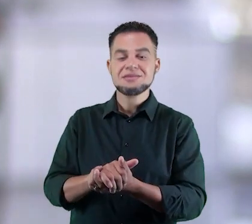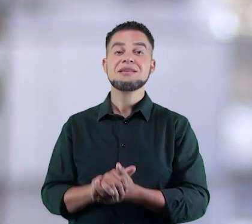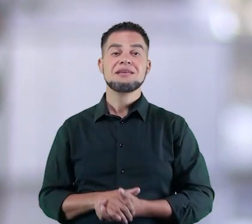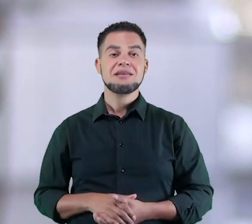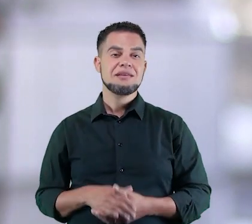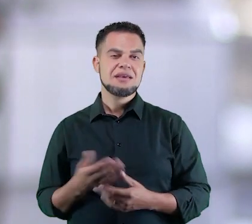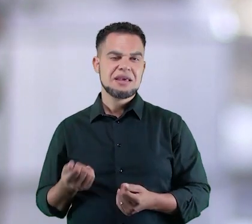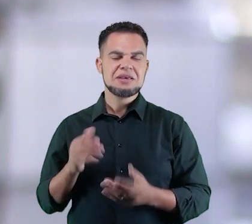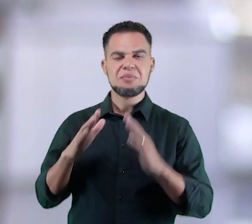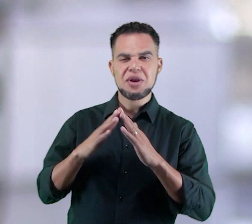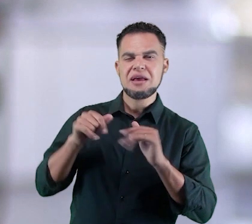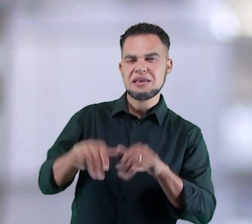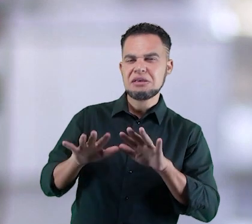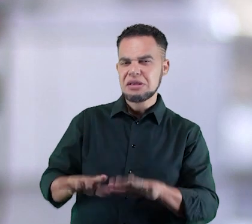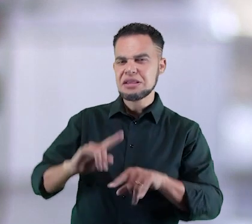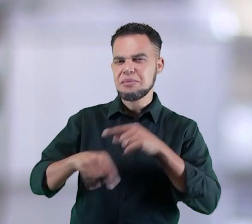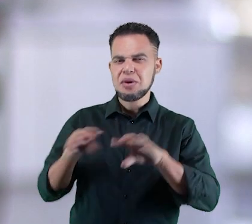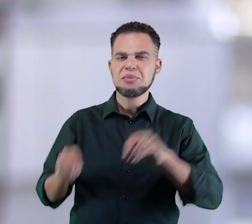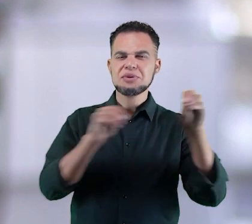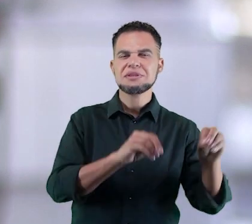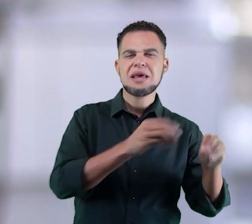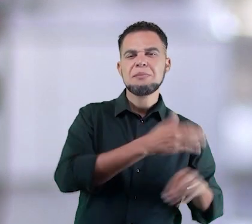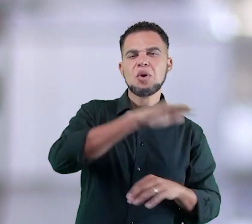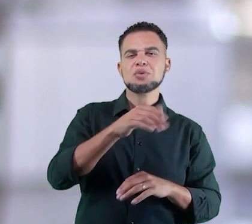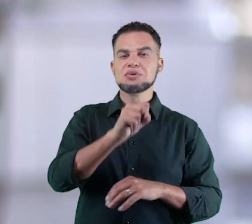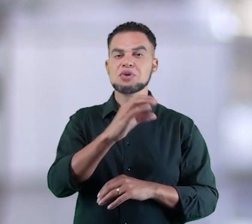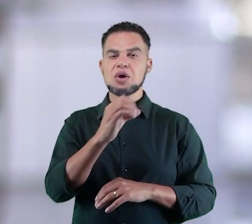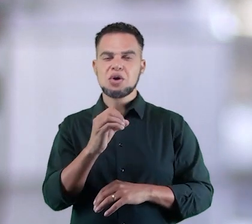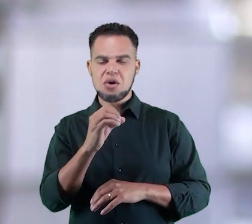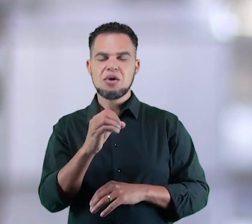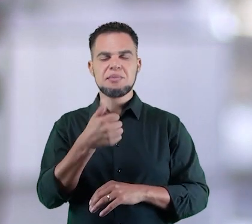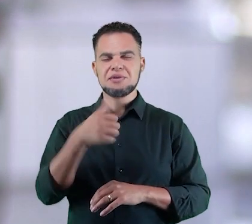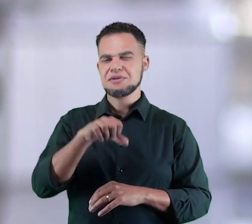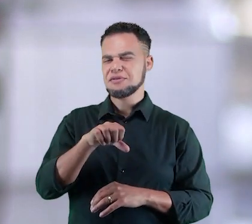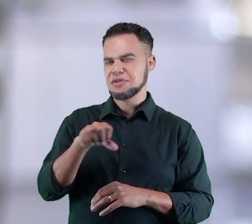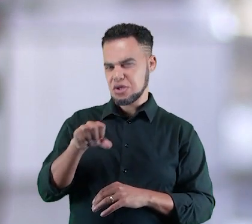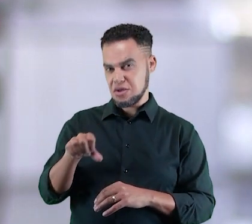I´ve lived at Menck, Osasco, and I came to live here at Morro do Socó in 1999.